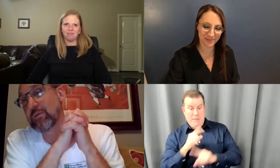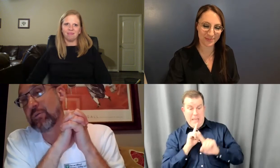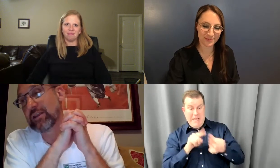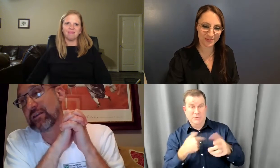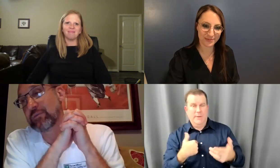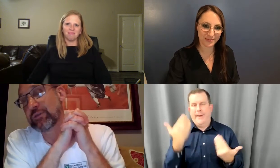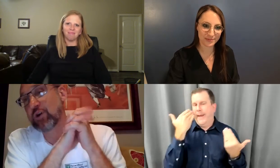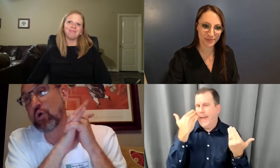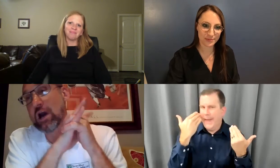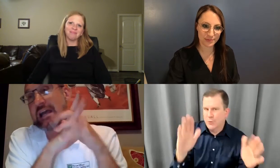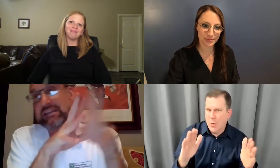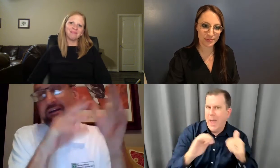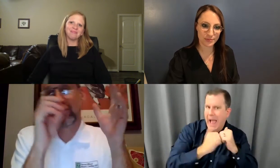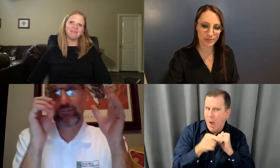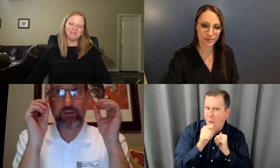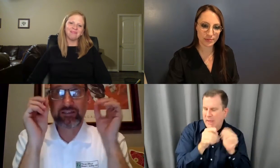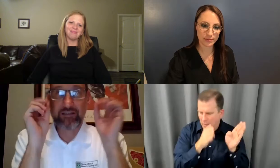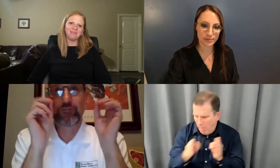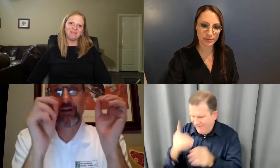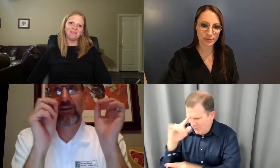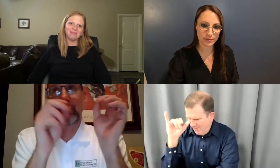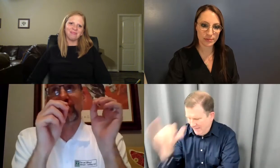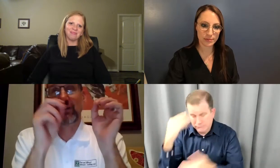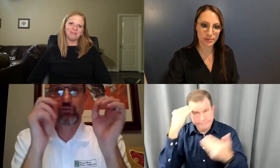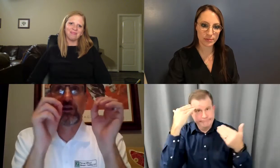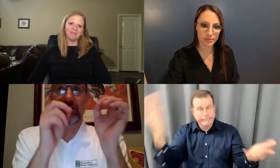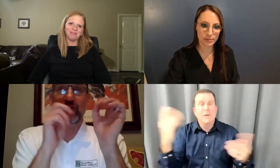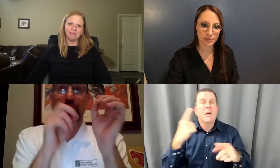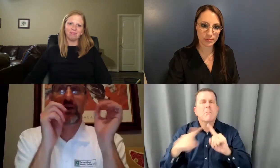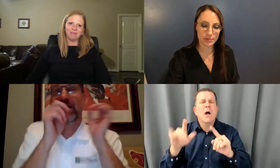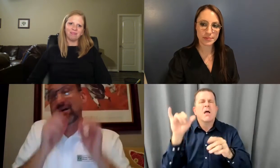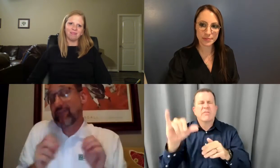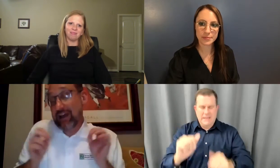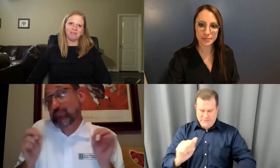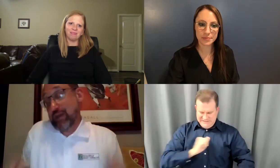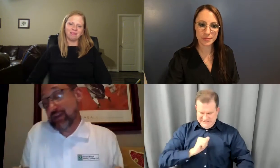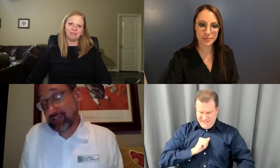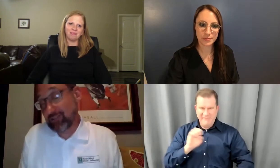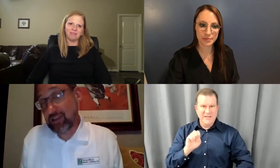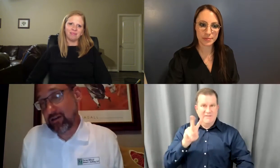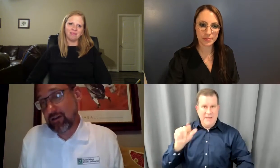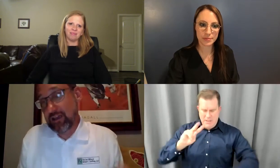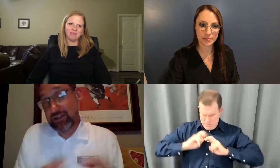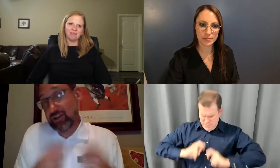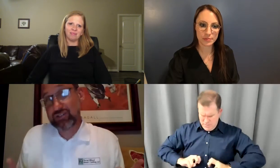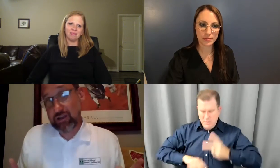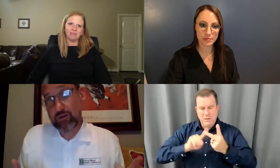but that whole idea of doing a self evaluation and a transition plan, that's basically in a nutshell